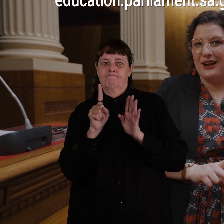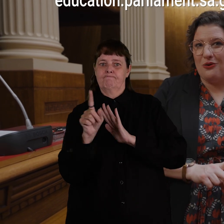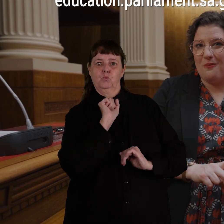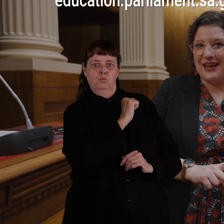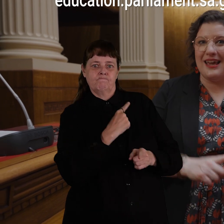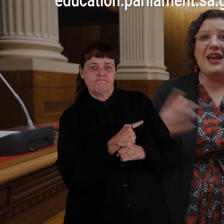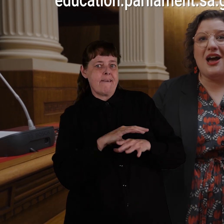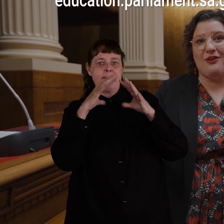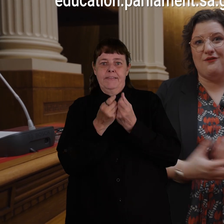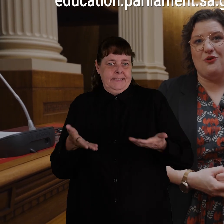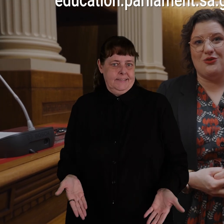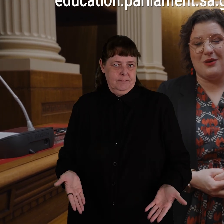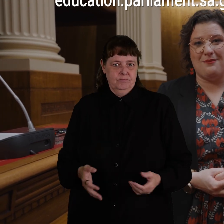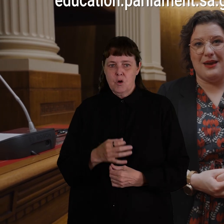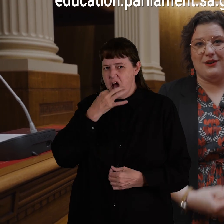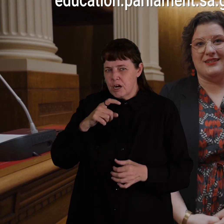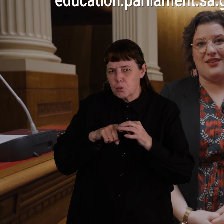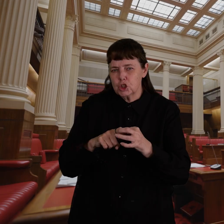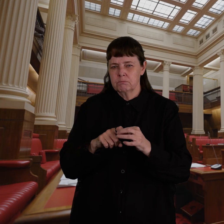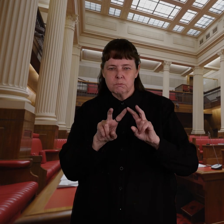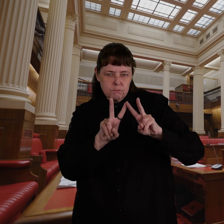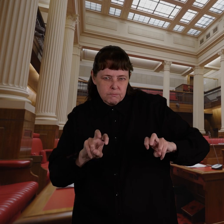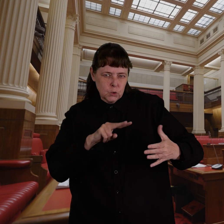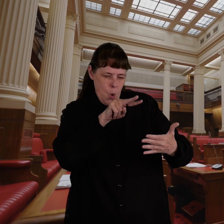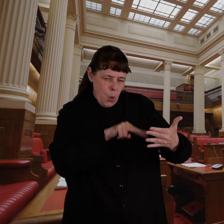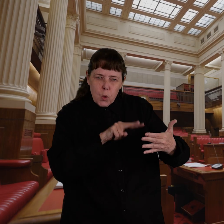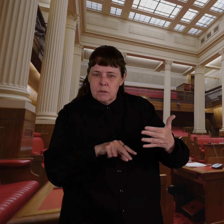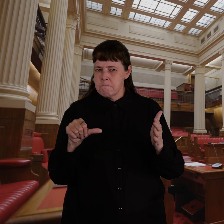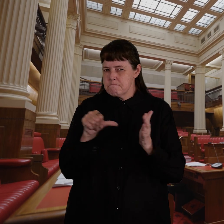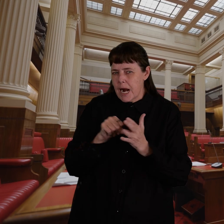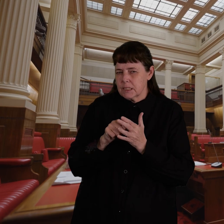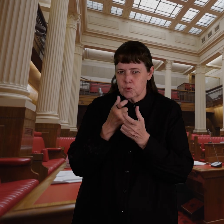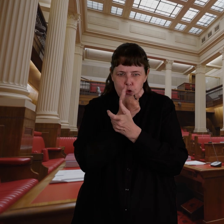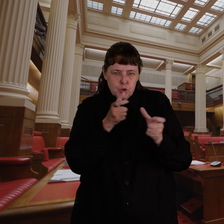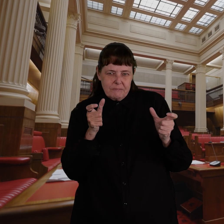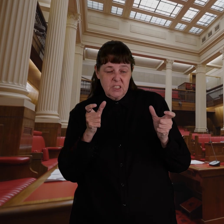and lawmaking are informed by the people of South Australia. We've compared and contrasted the House